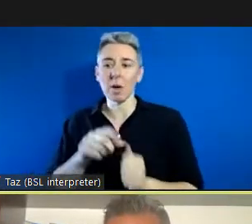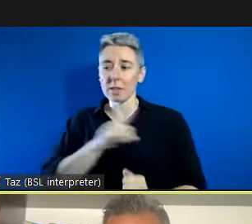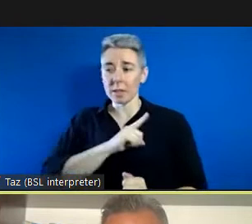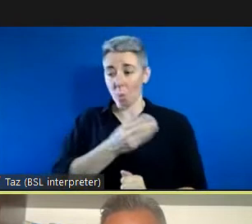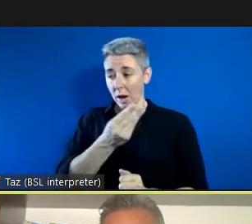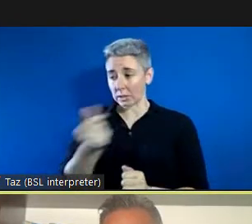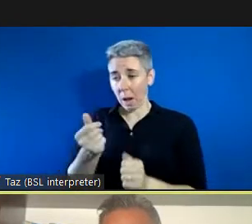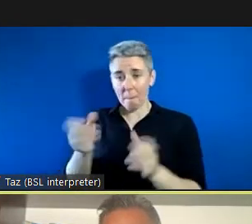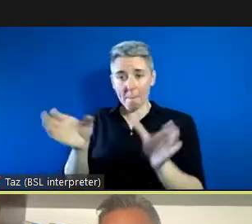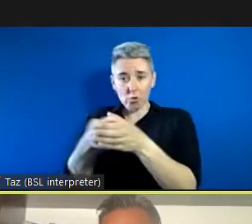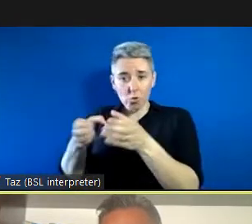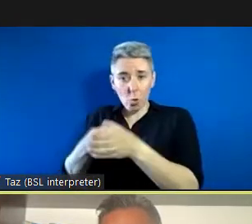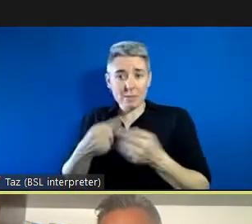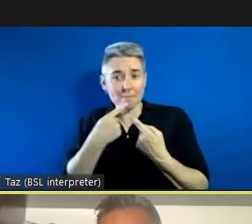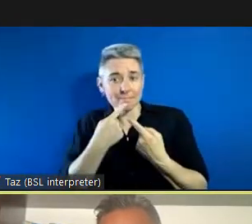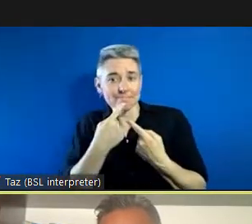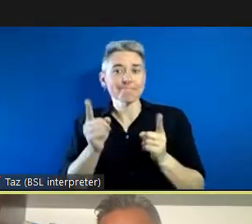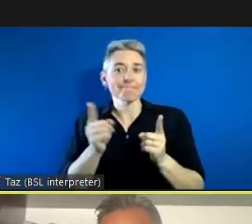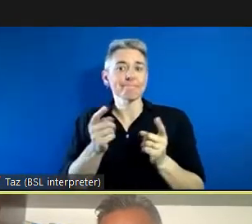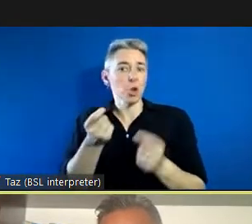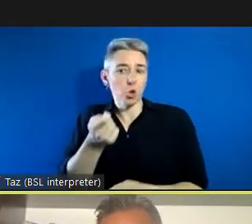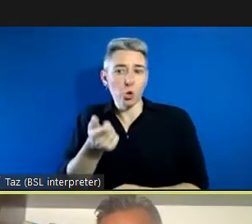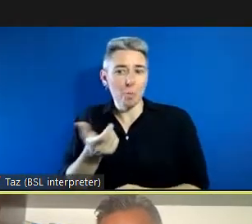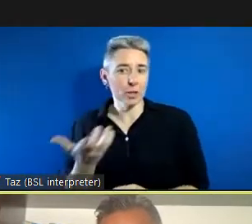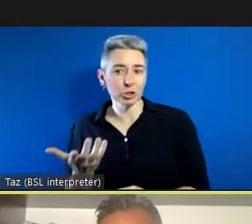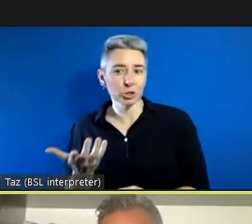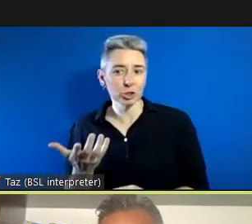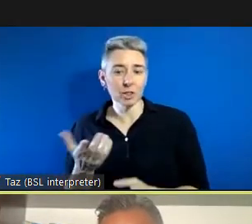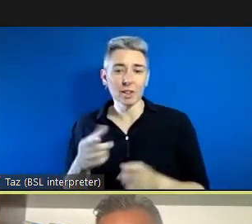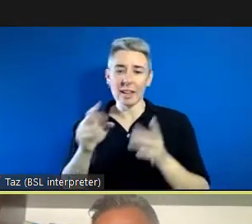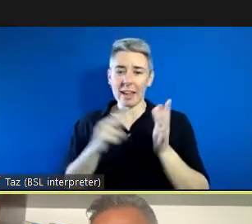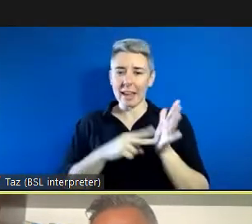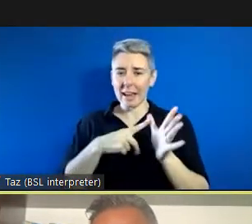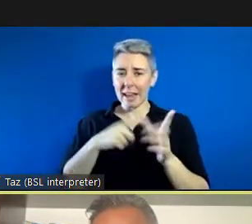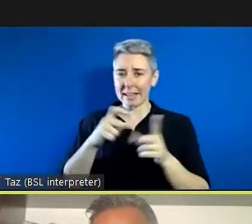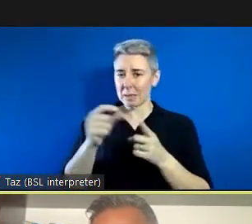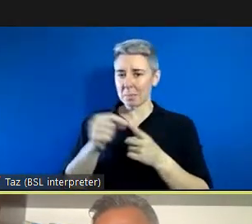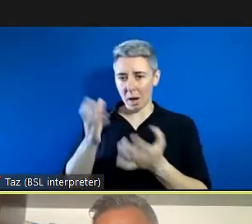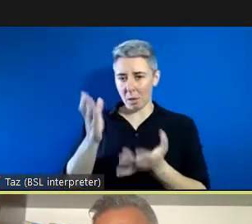little disclosure, and I think NADP will testify to this. I'm sure you all do as practitioners,